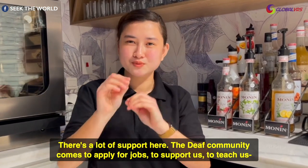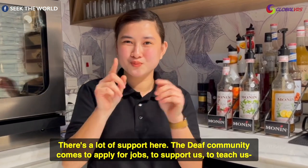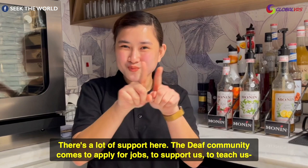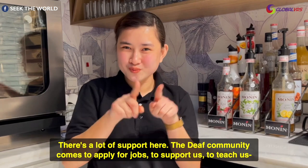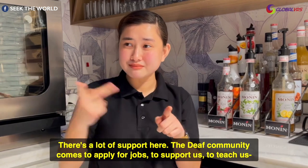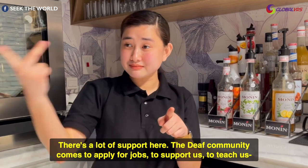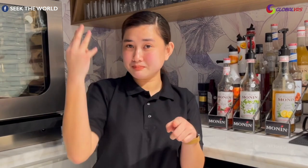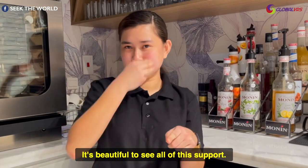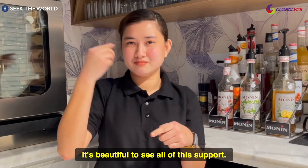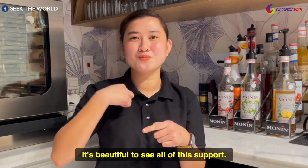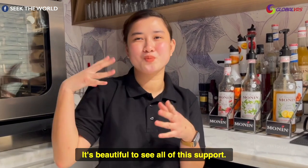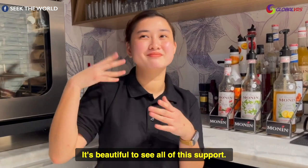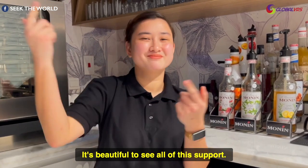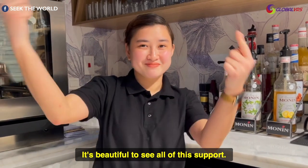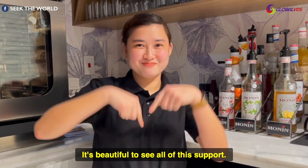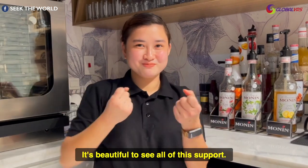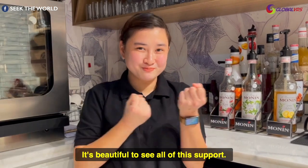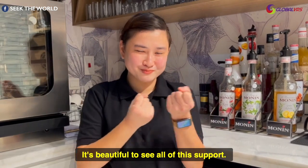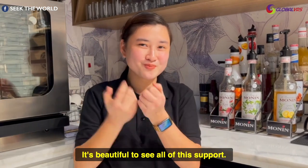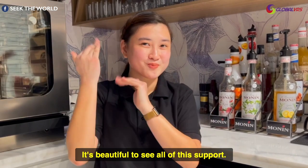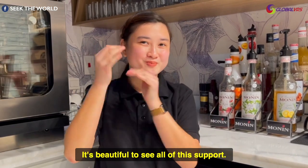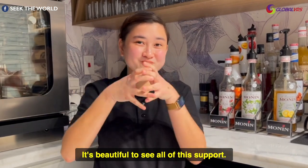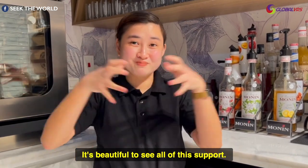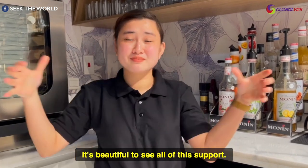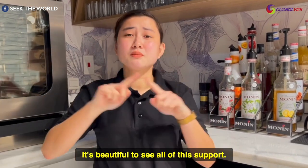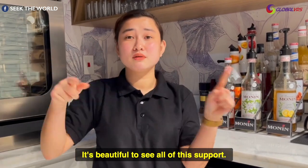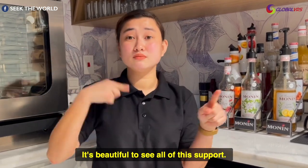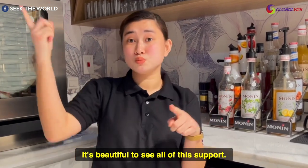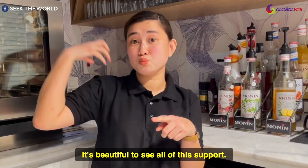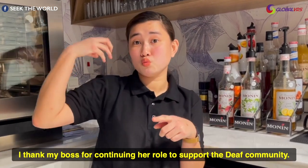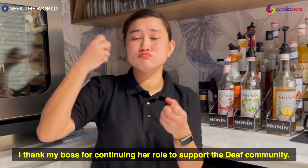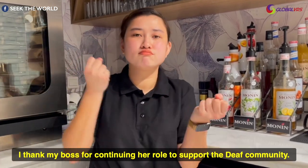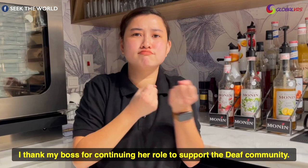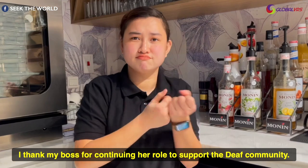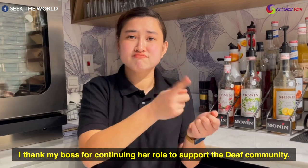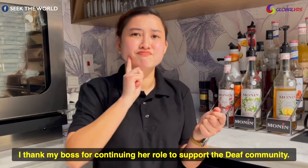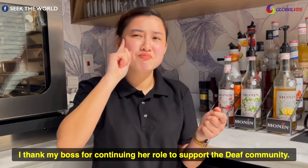All: Come drink here!